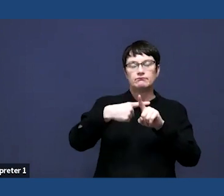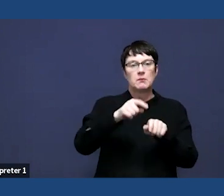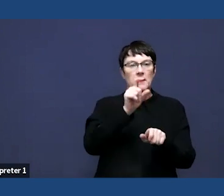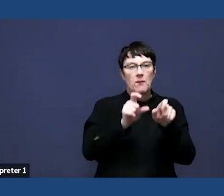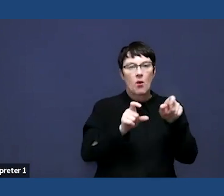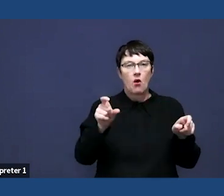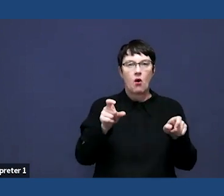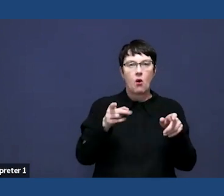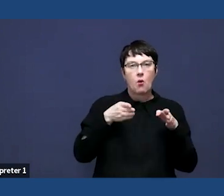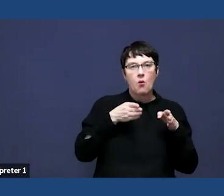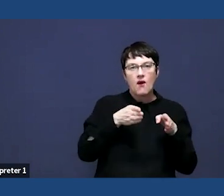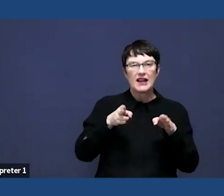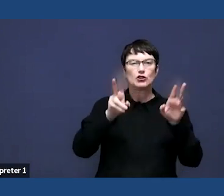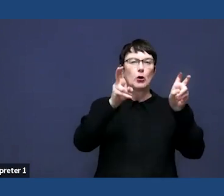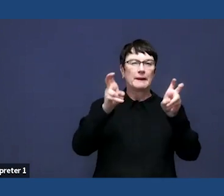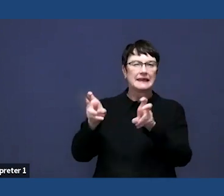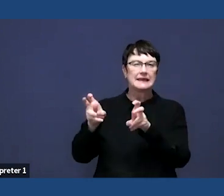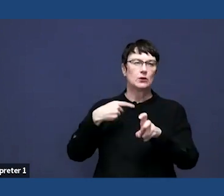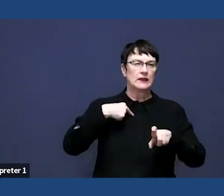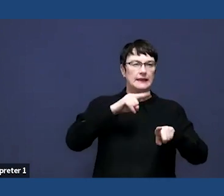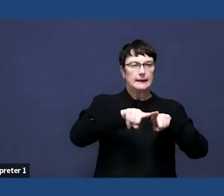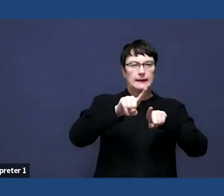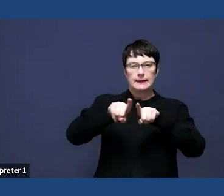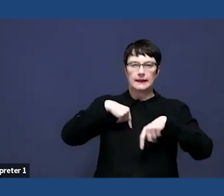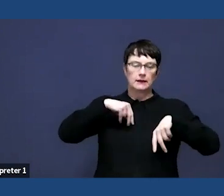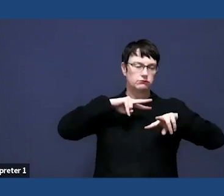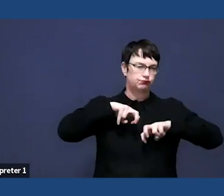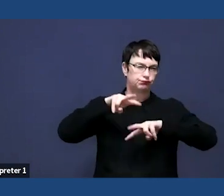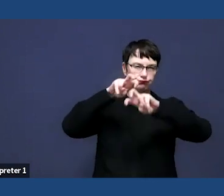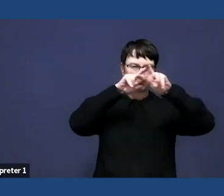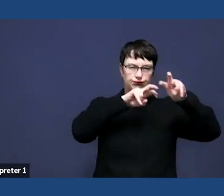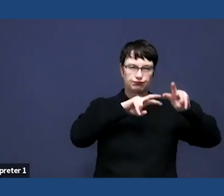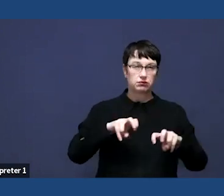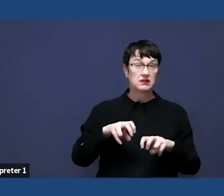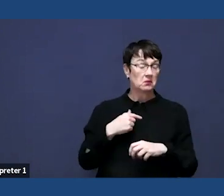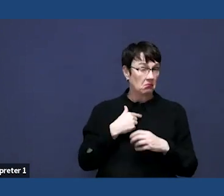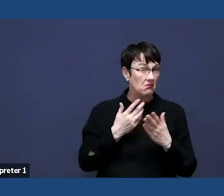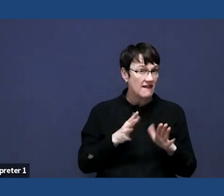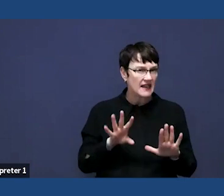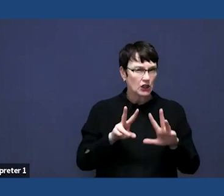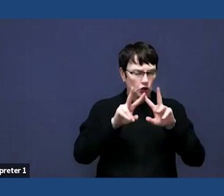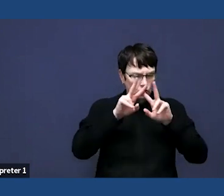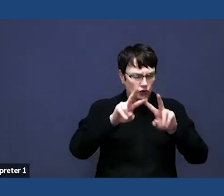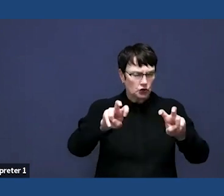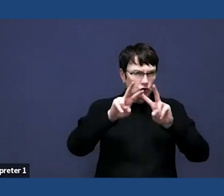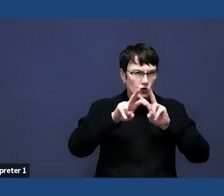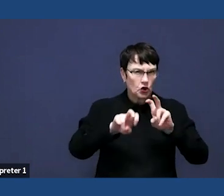And from some of the research we've done as well as some of my client experiences serving